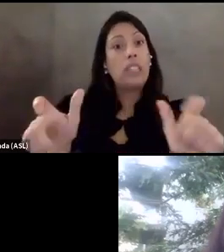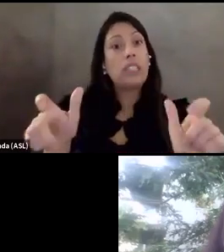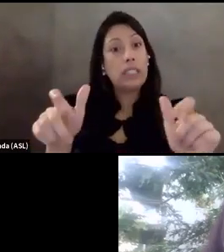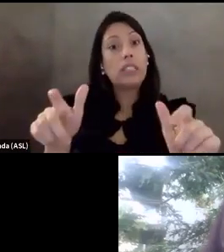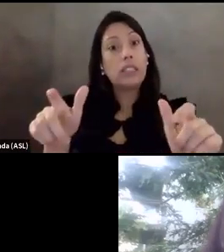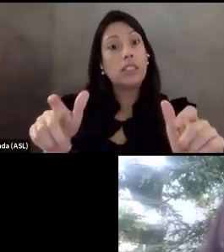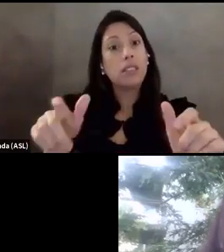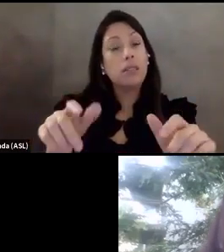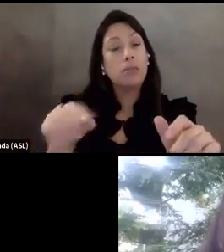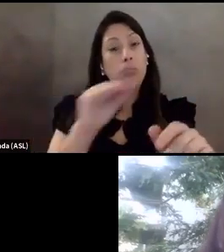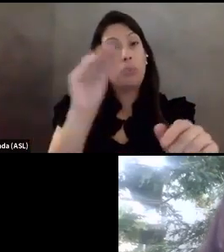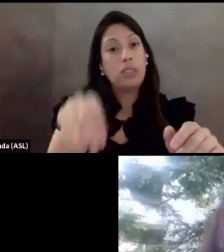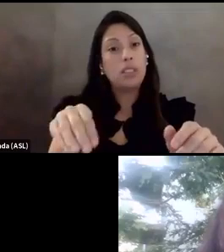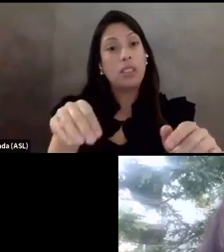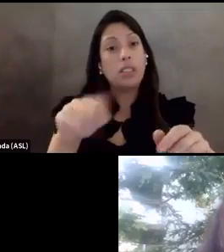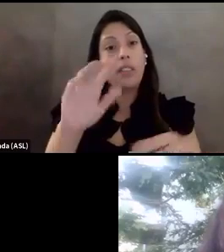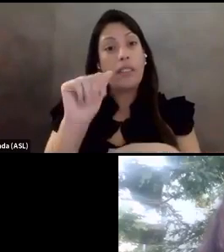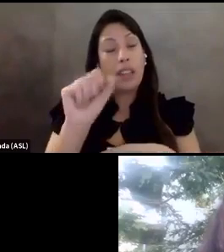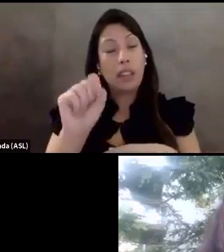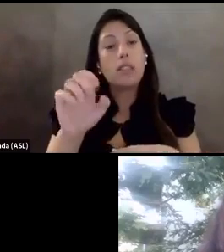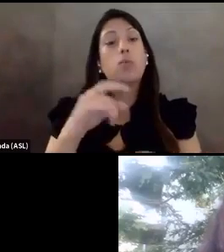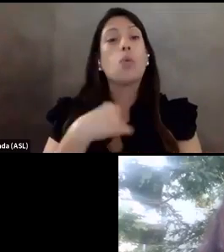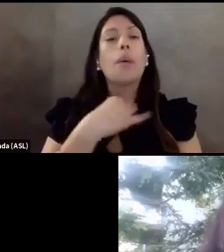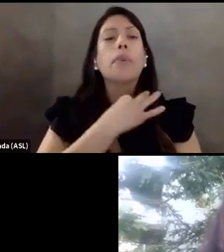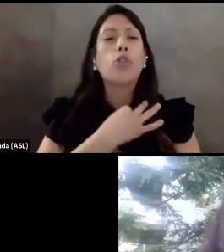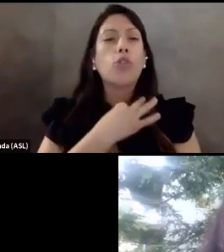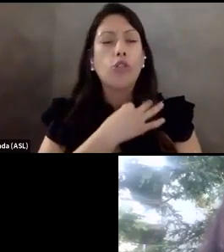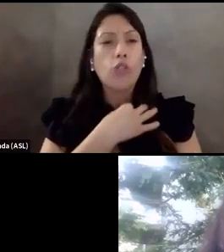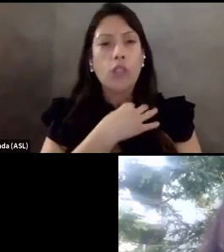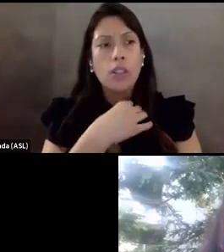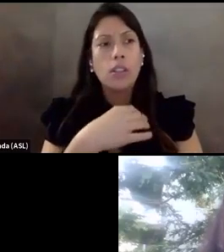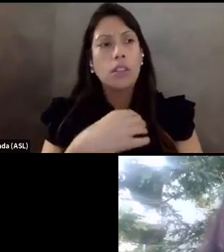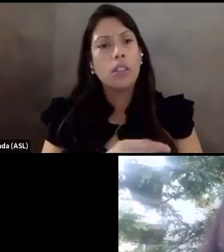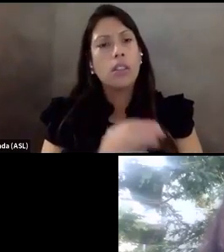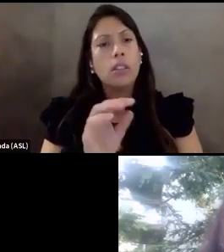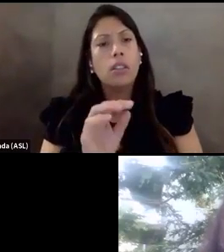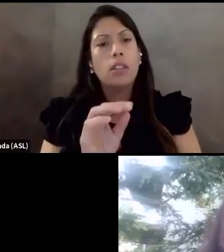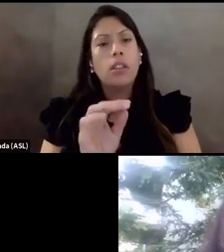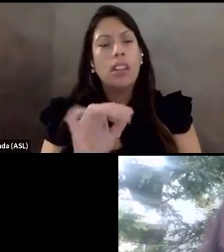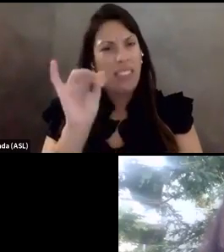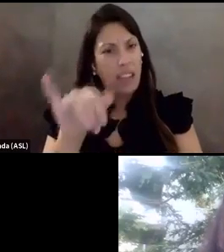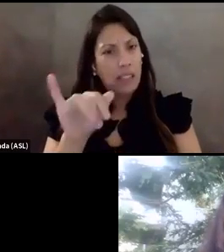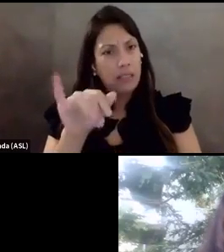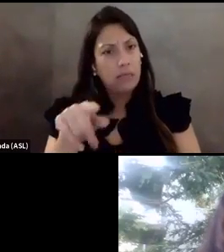And I'm wondering if that is sort of a newer area where you're seeing outbreaks